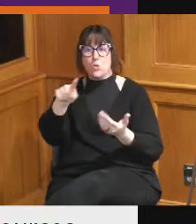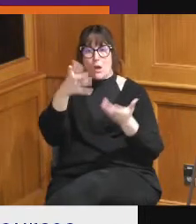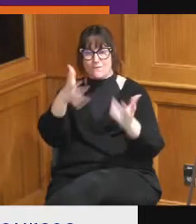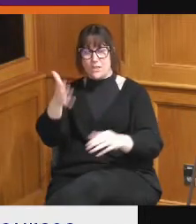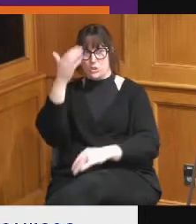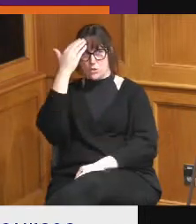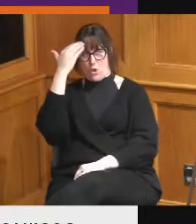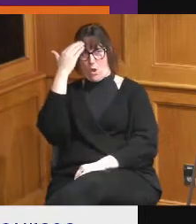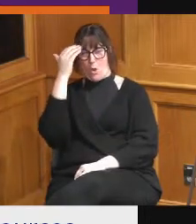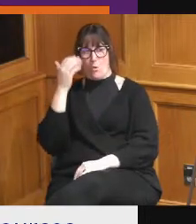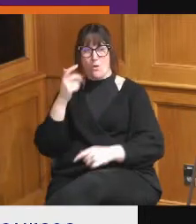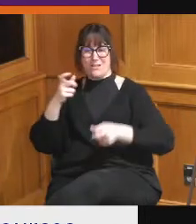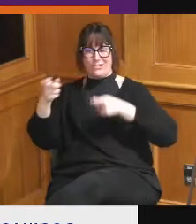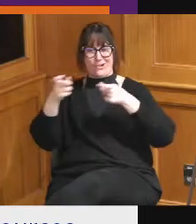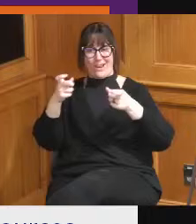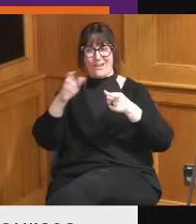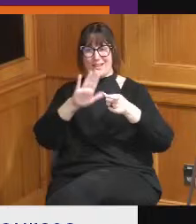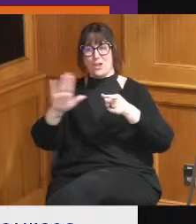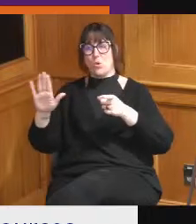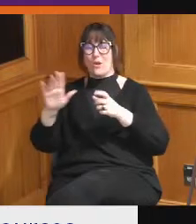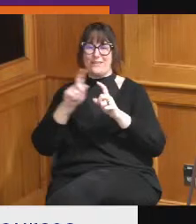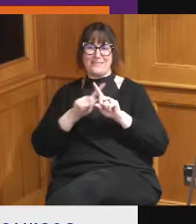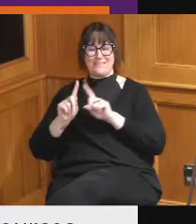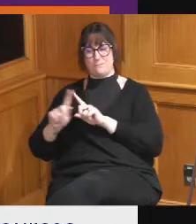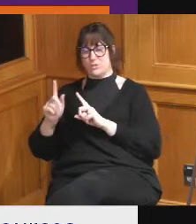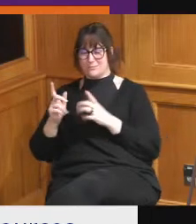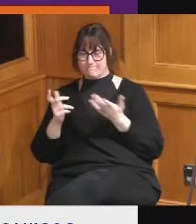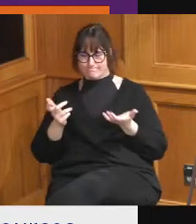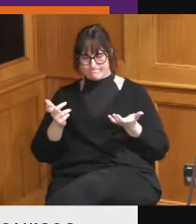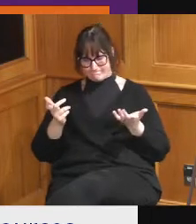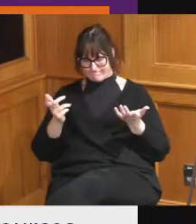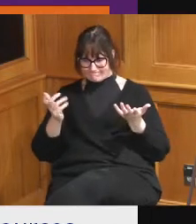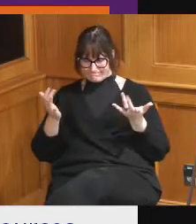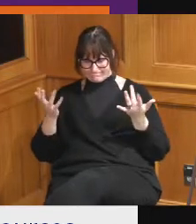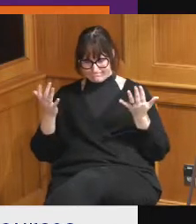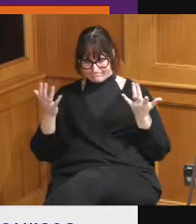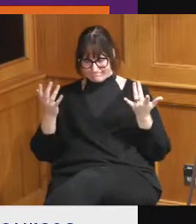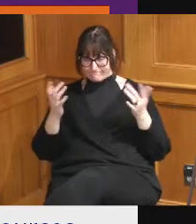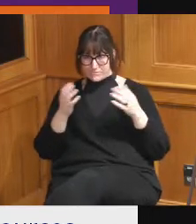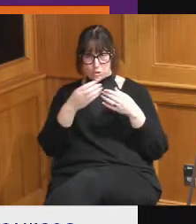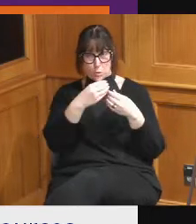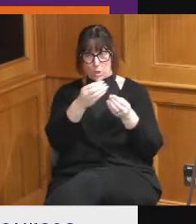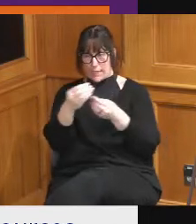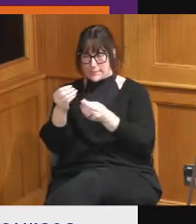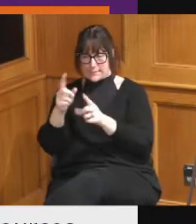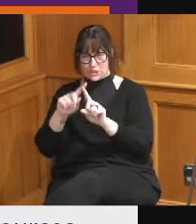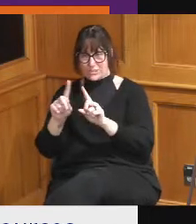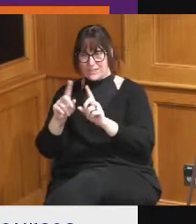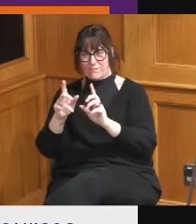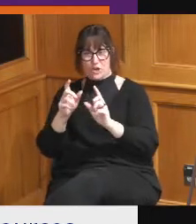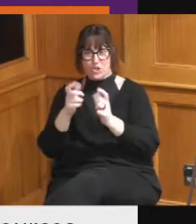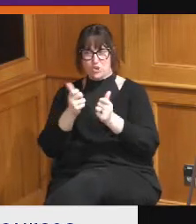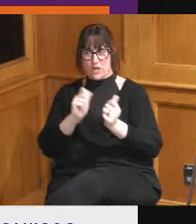and you're dealing with different organizations in town that are confronting this sort of in some